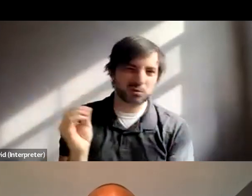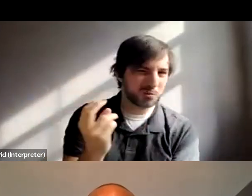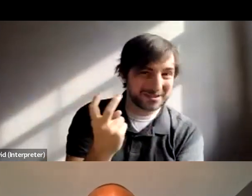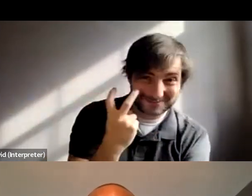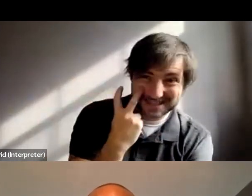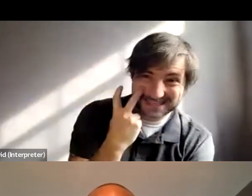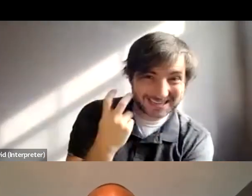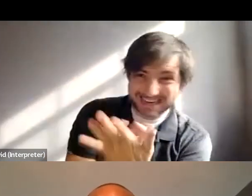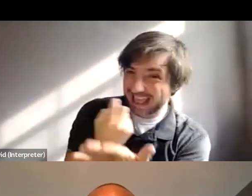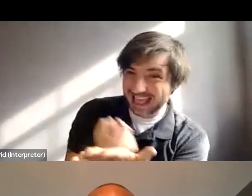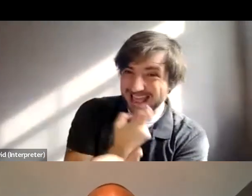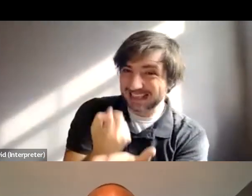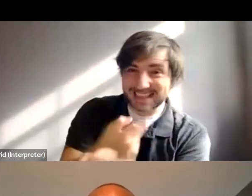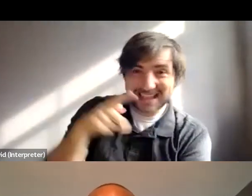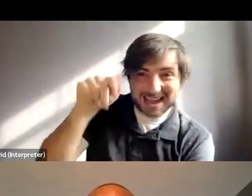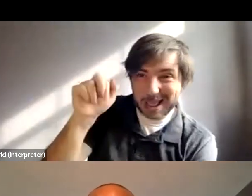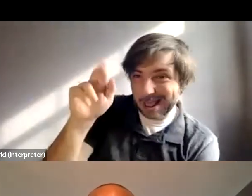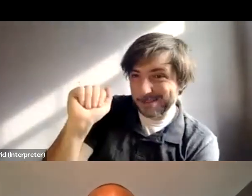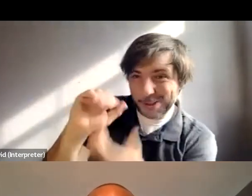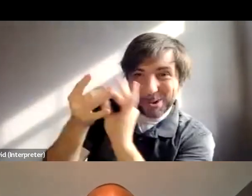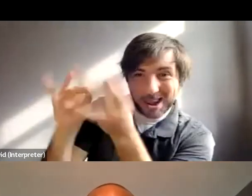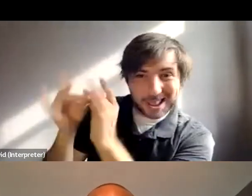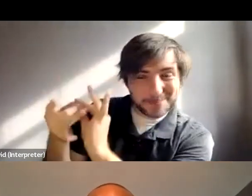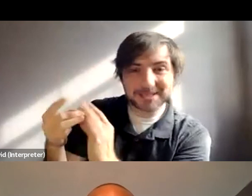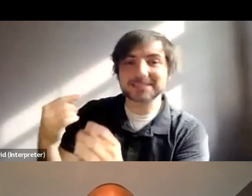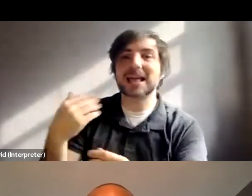paralympics, currently. I will be doing sled hockey, though.